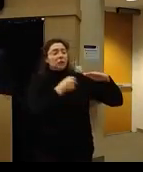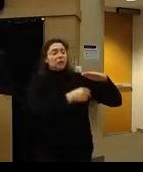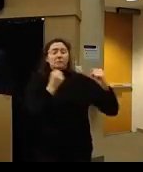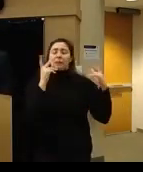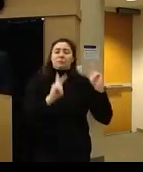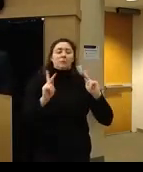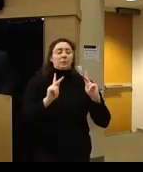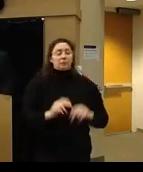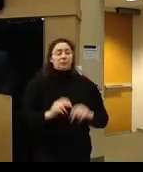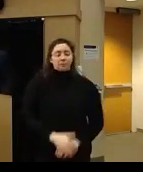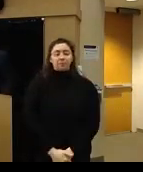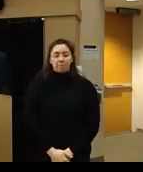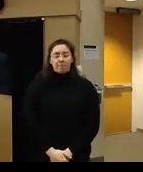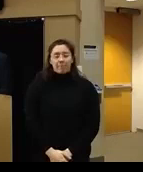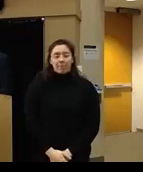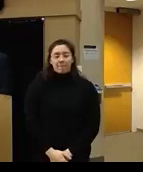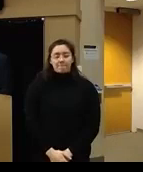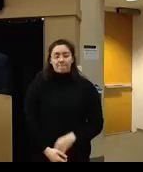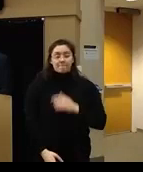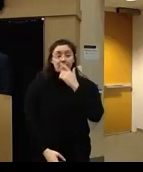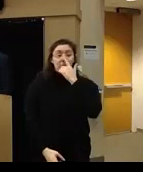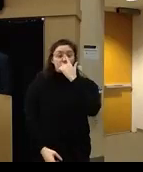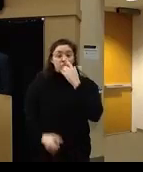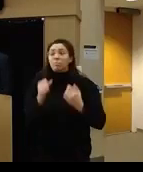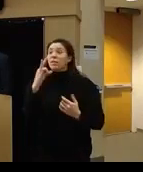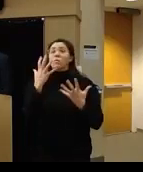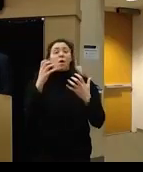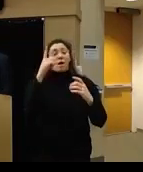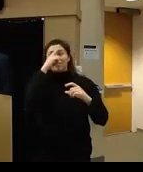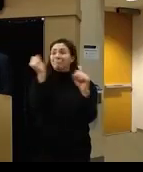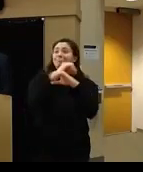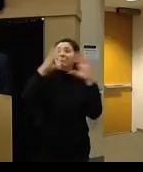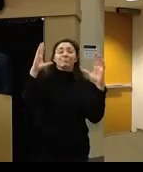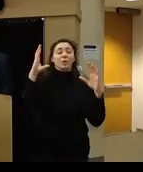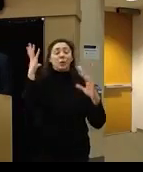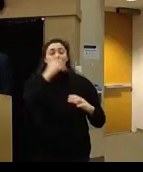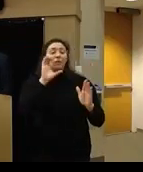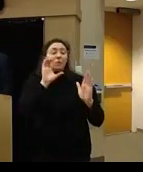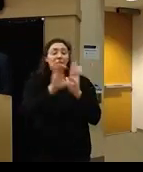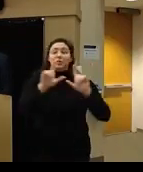so if you want to have a beautiful picture of something you got to have a good clear